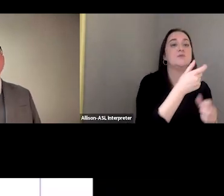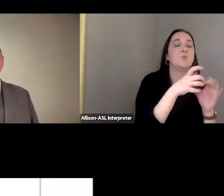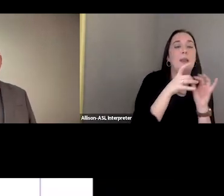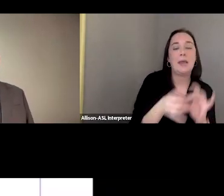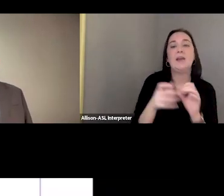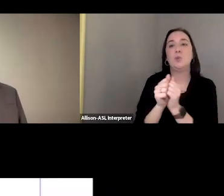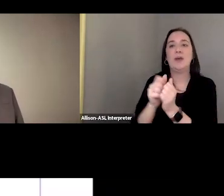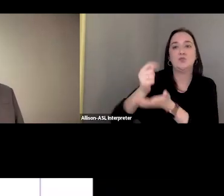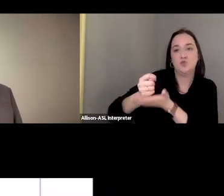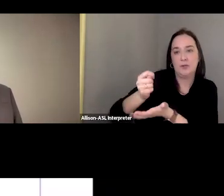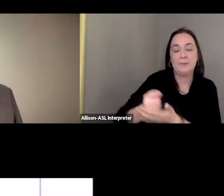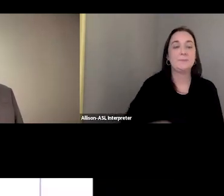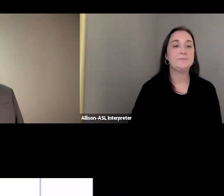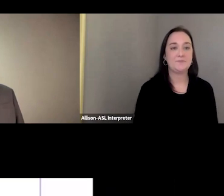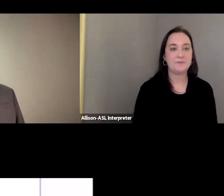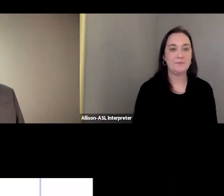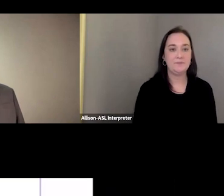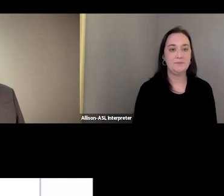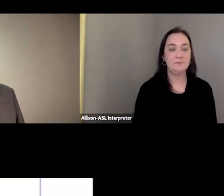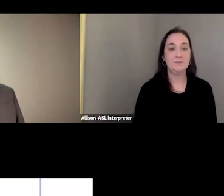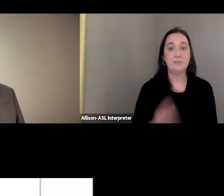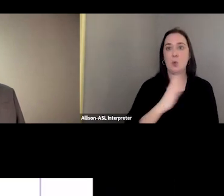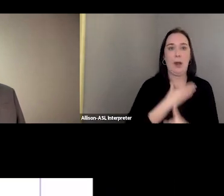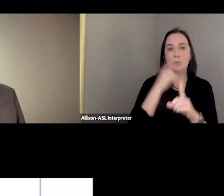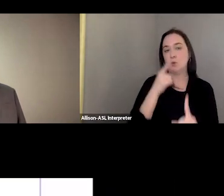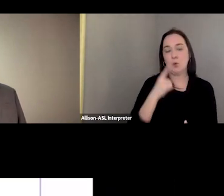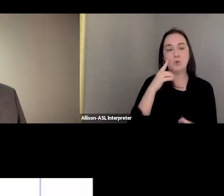What I am hoping we can do today, in the next hour, is identify key trends in sports